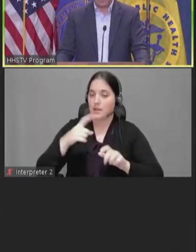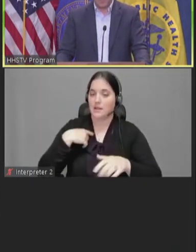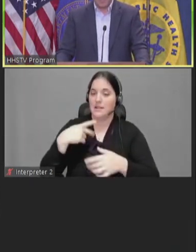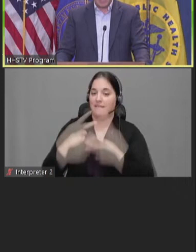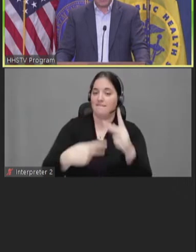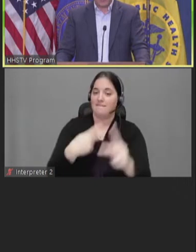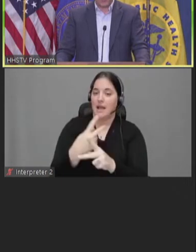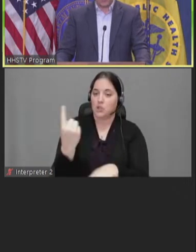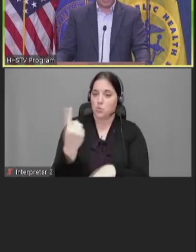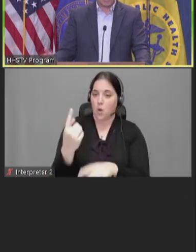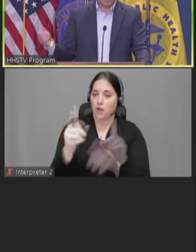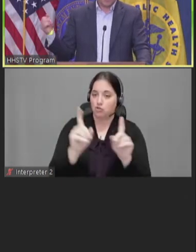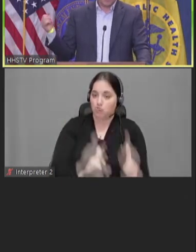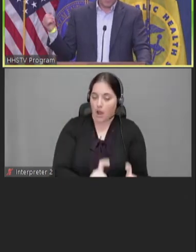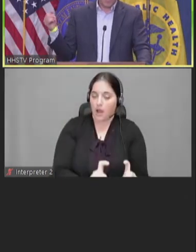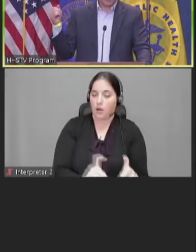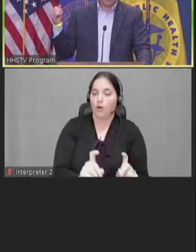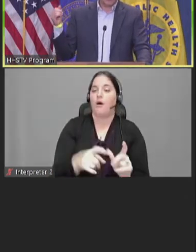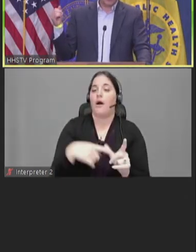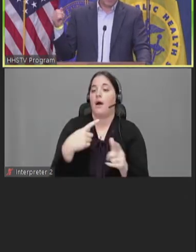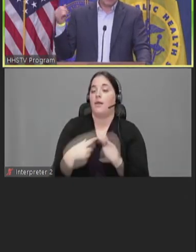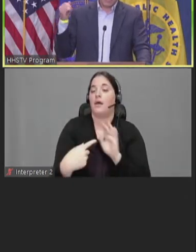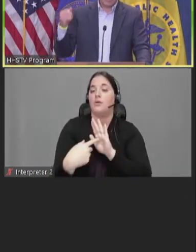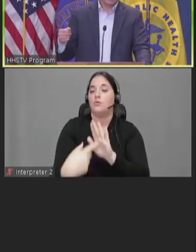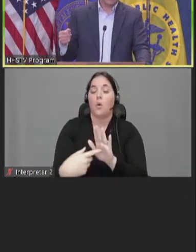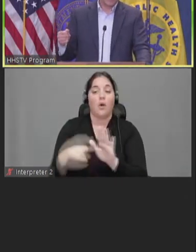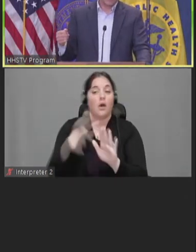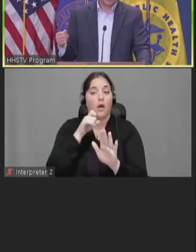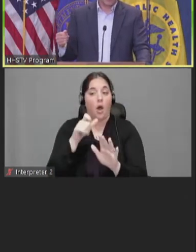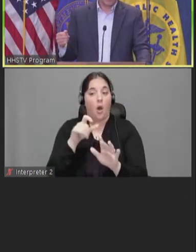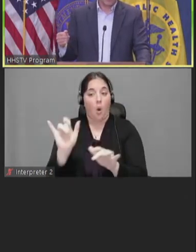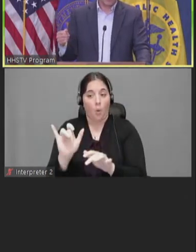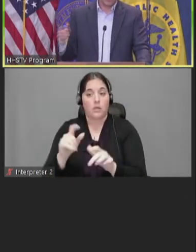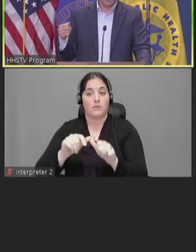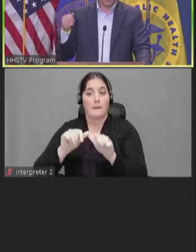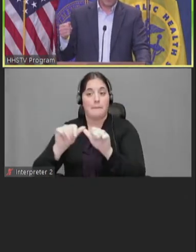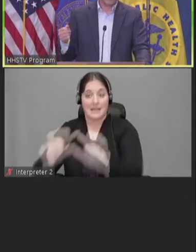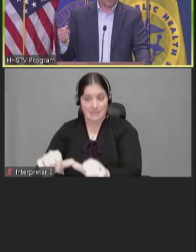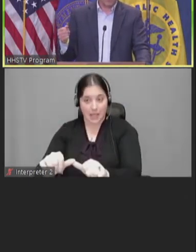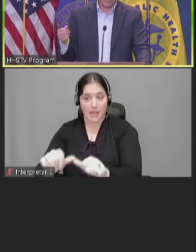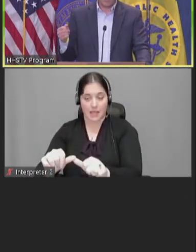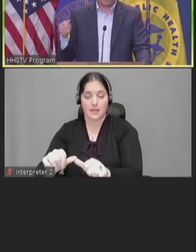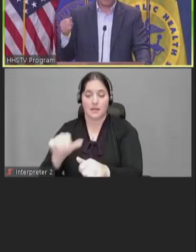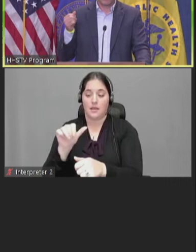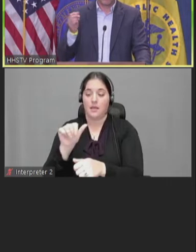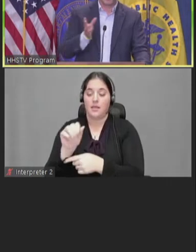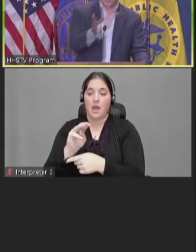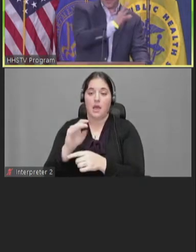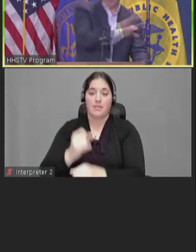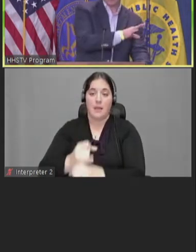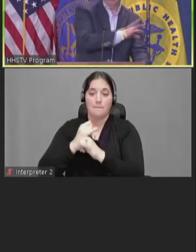and showed that not only did we maintain the immune response profile of the non-thermo-stable